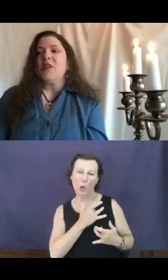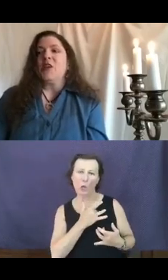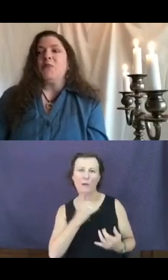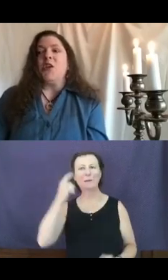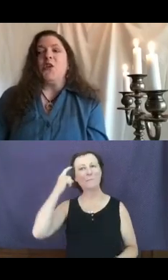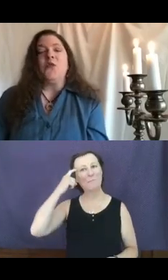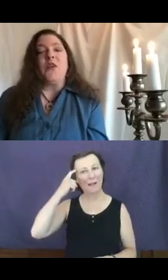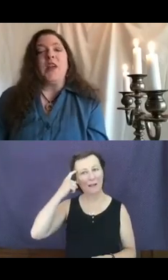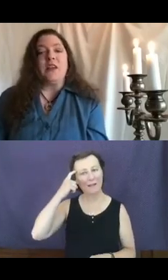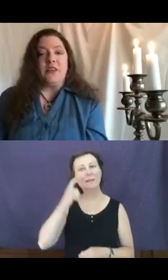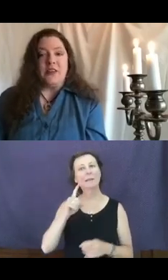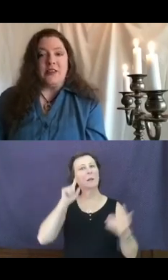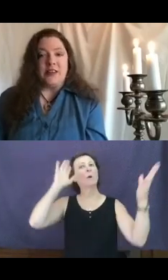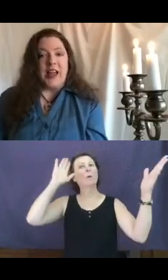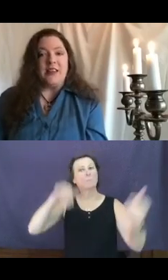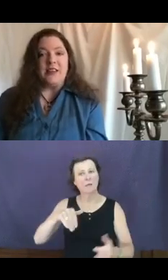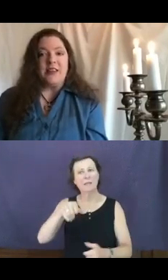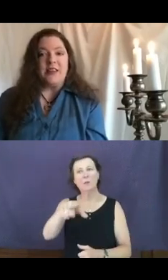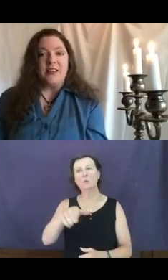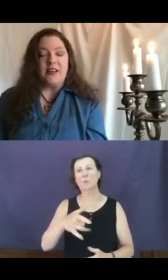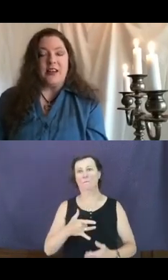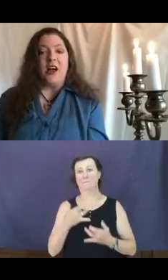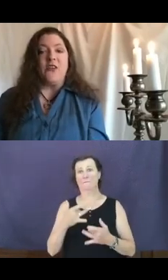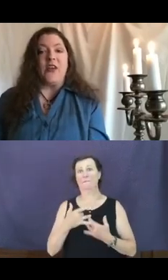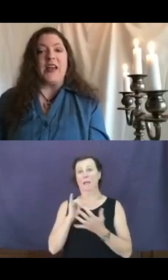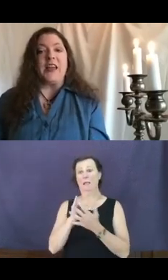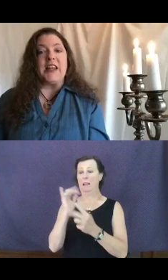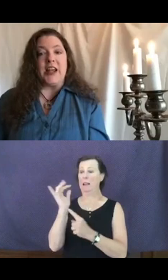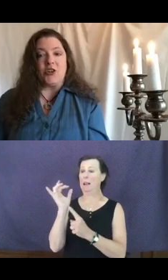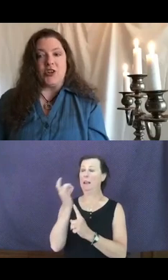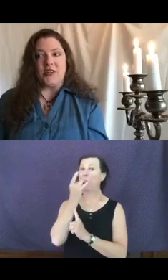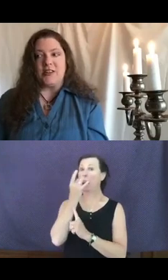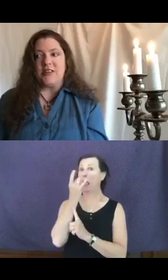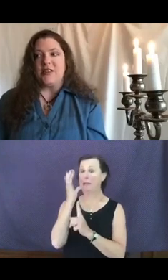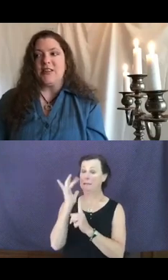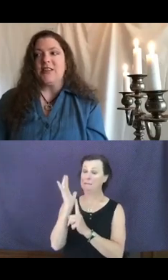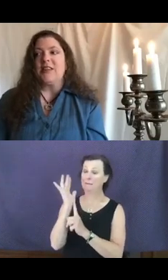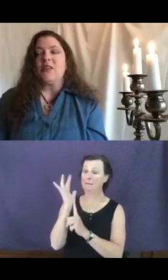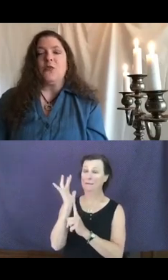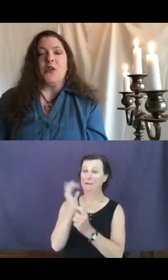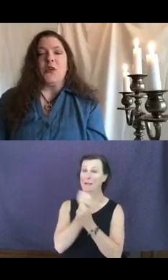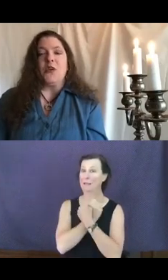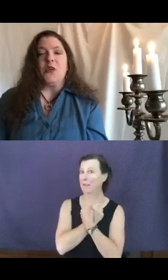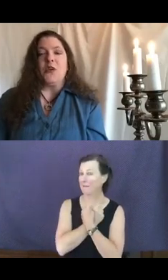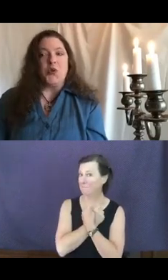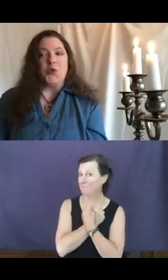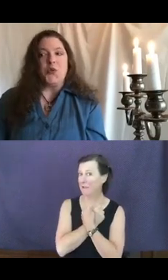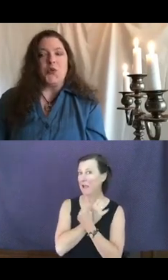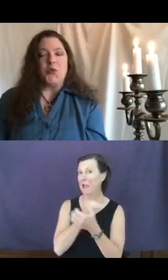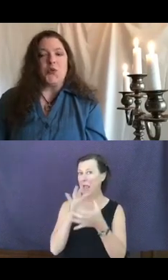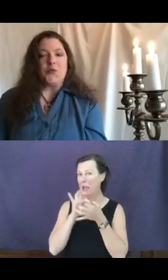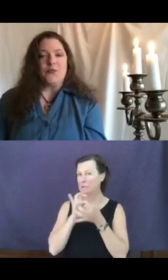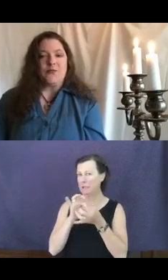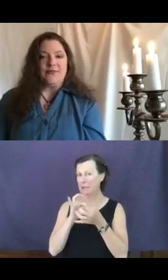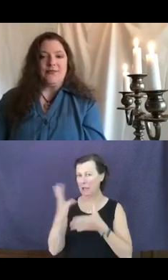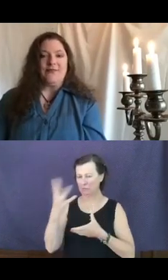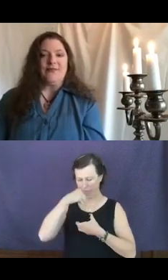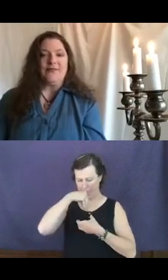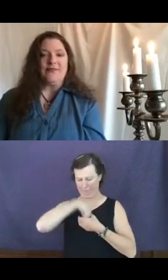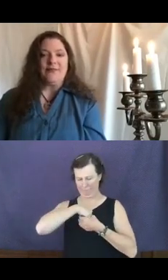May you feel this light, love, and connection within you.